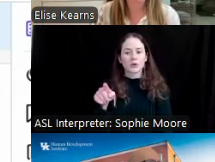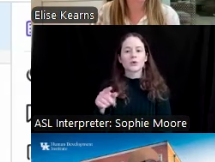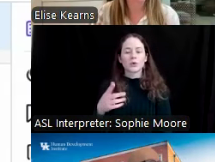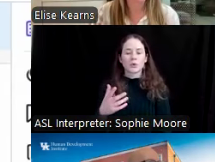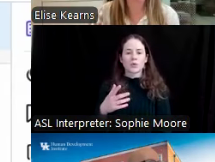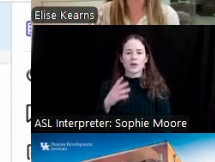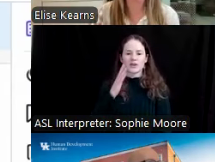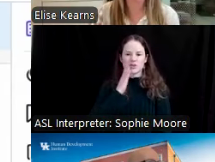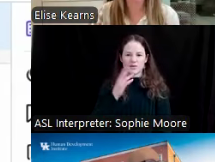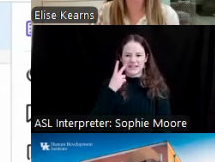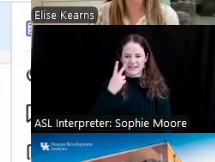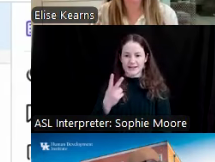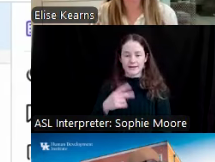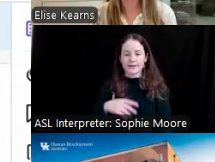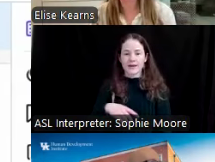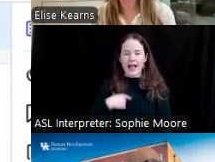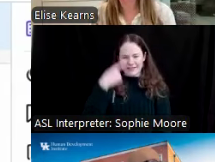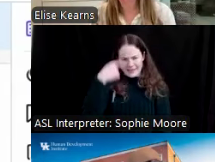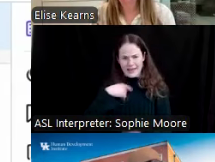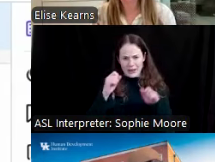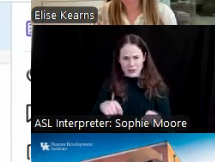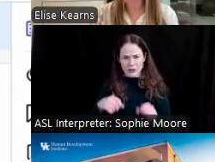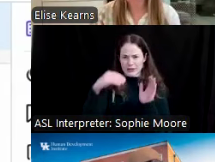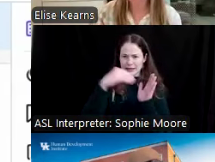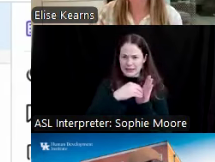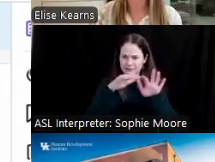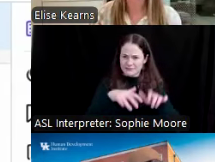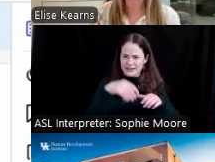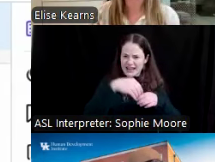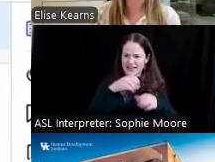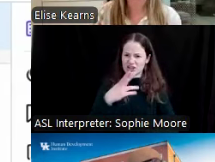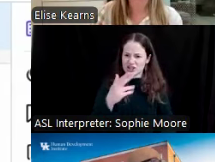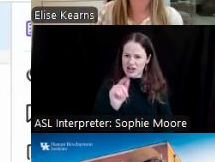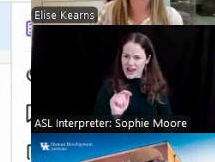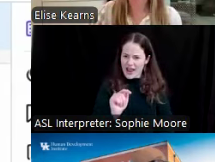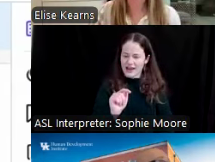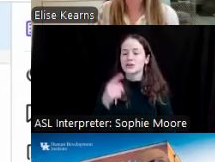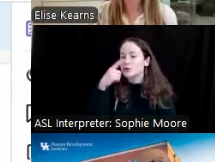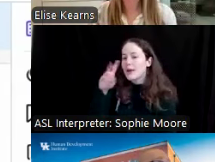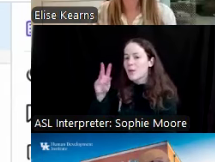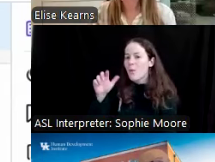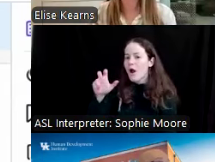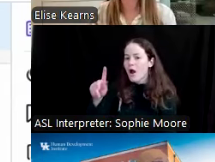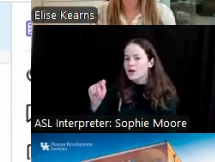I could put this in the chat or what will you put this they are in the um the link I sent